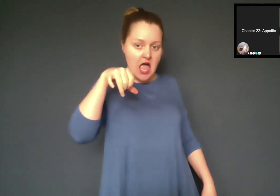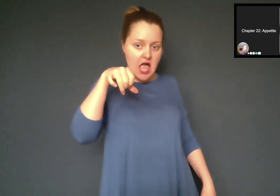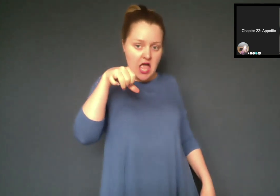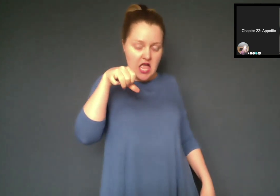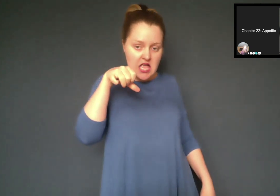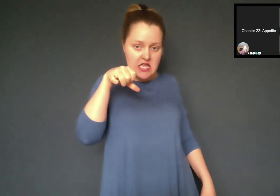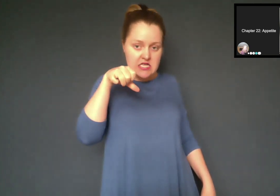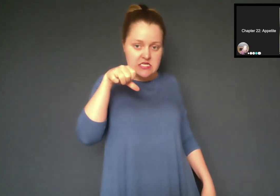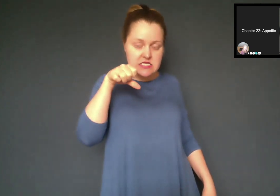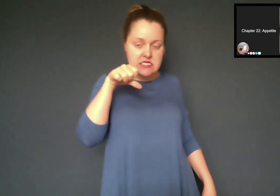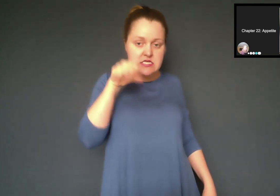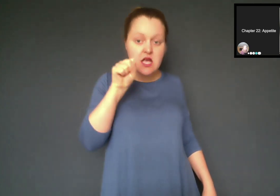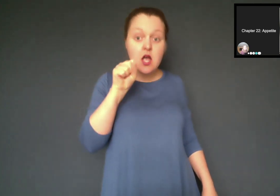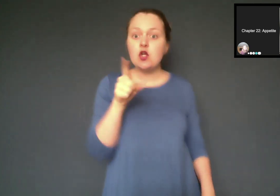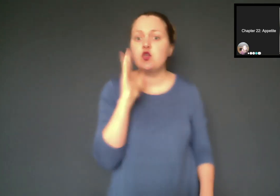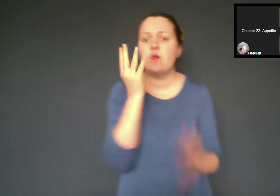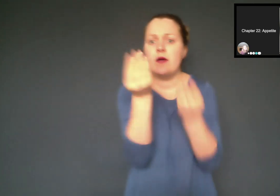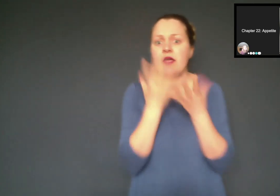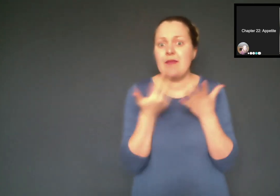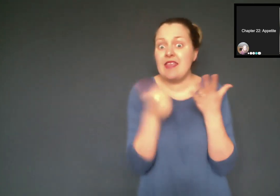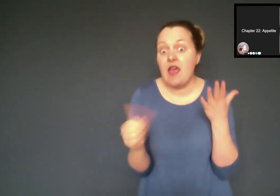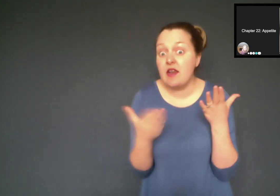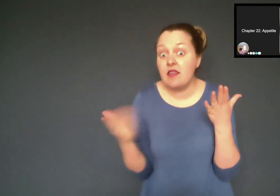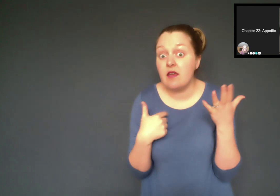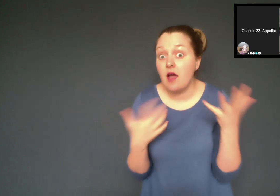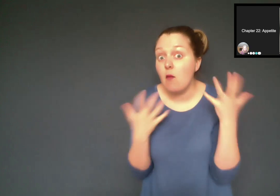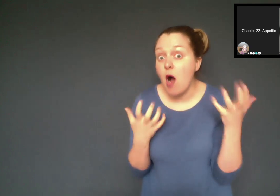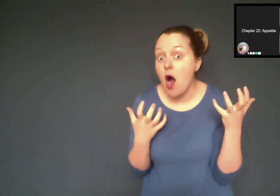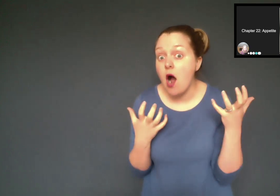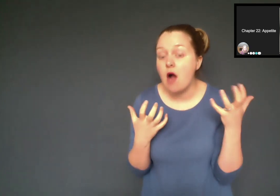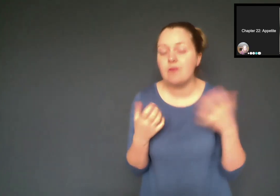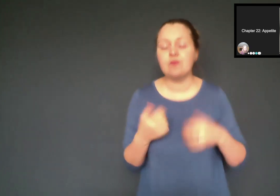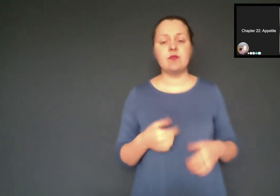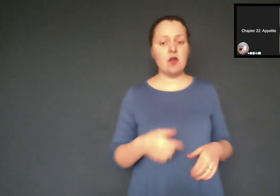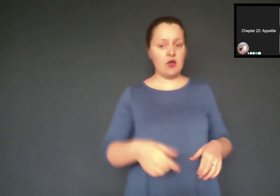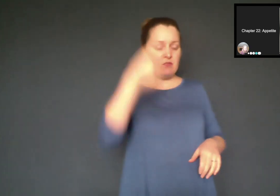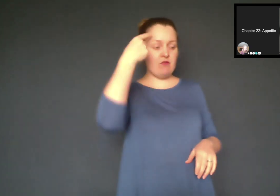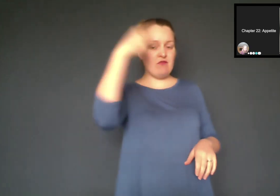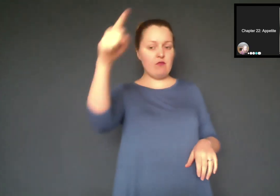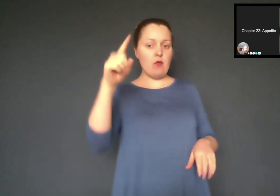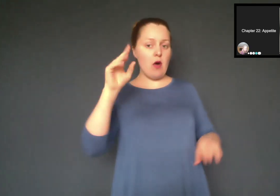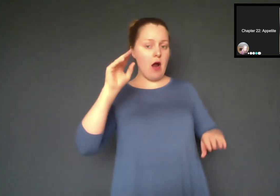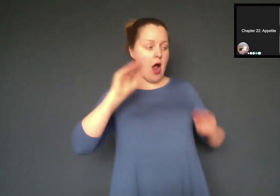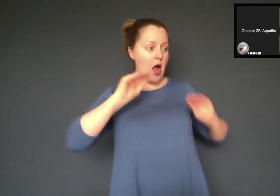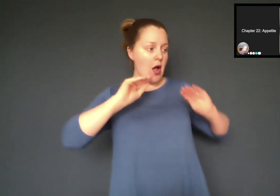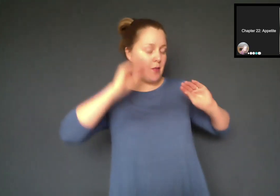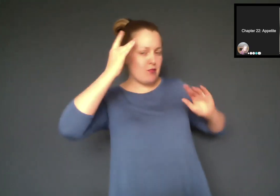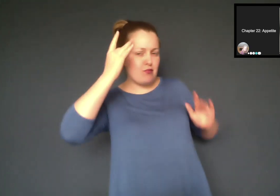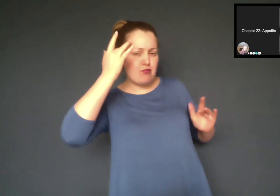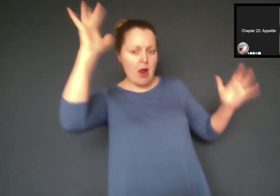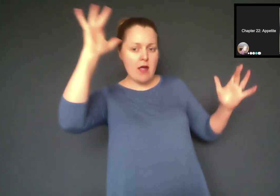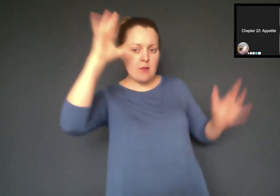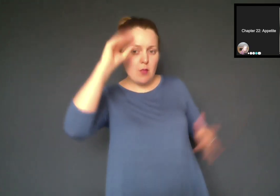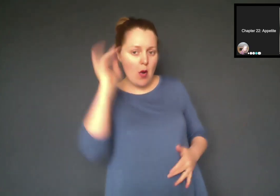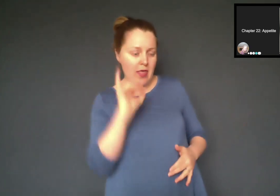creeks and rattles you'll give me anything i want for a bright boy like you came to reply anything